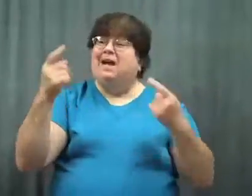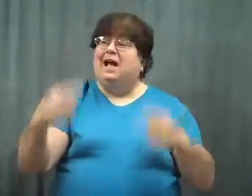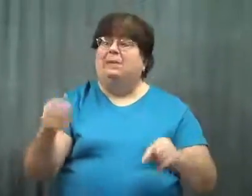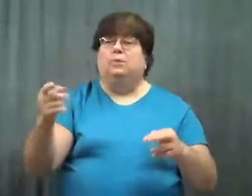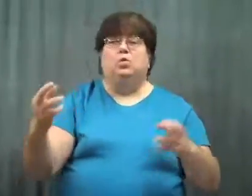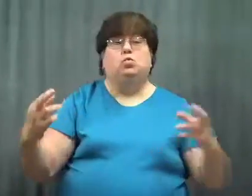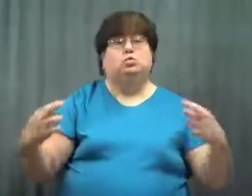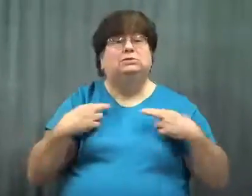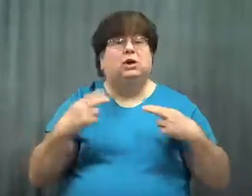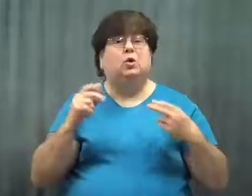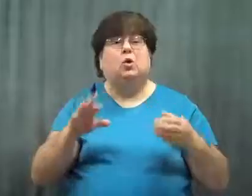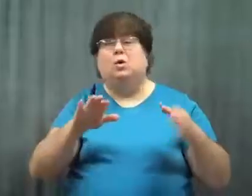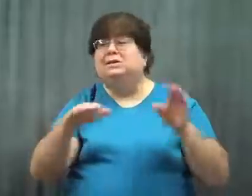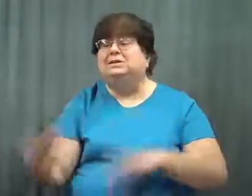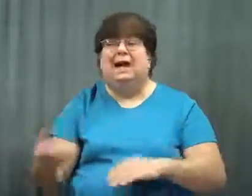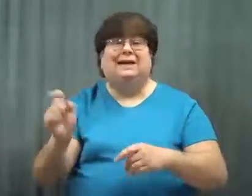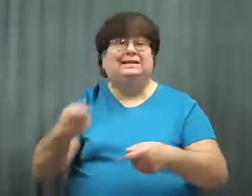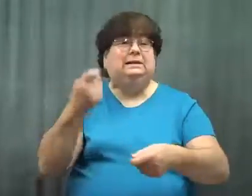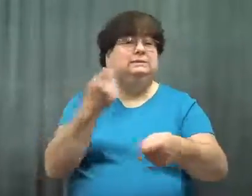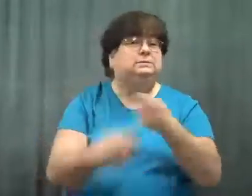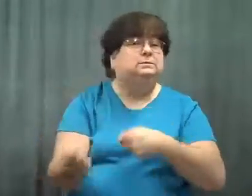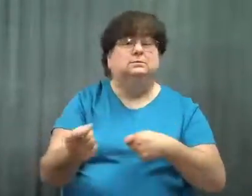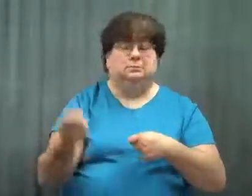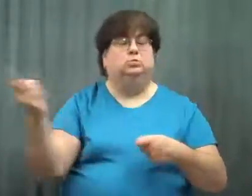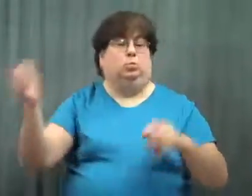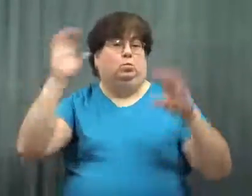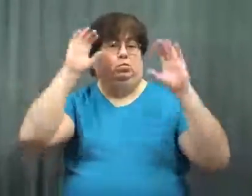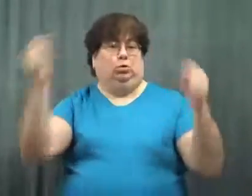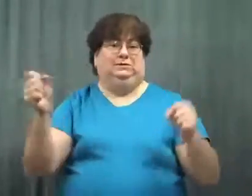If a judge dies or retires, the President chooses a replacement.